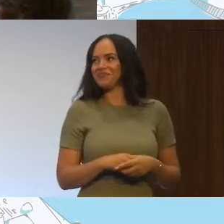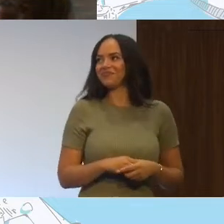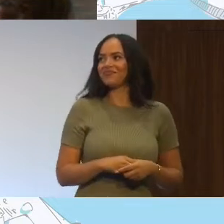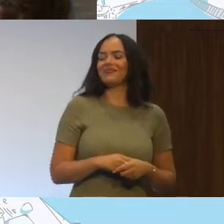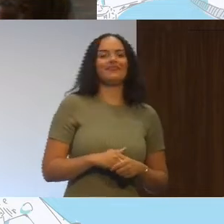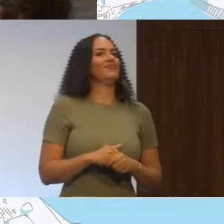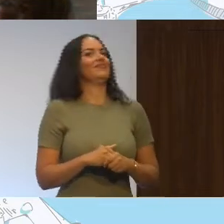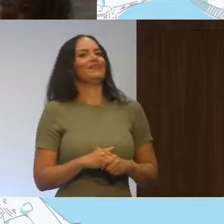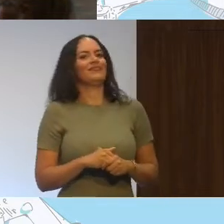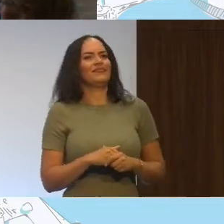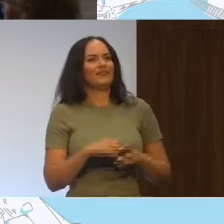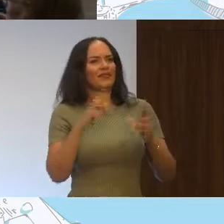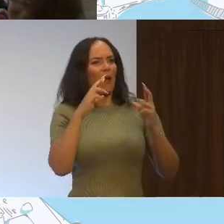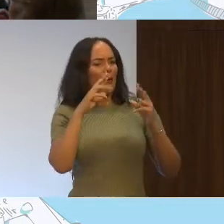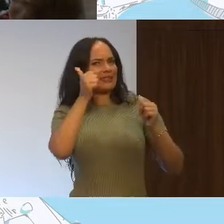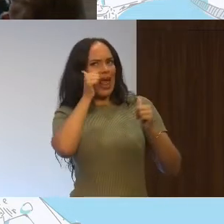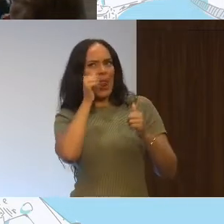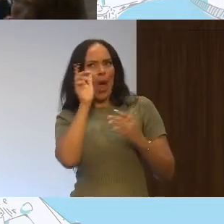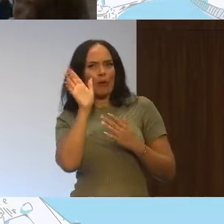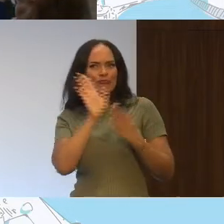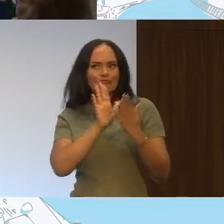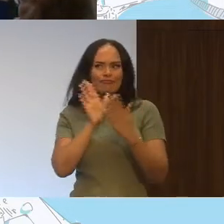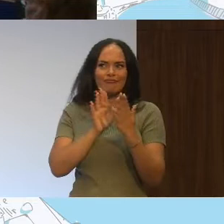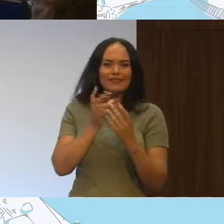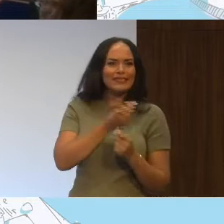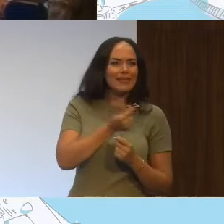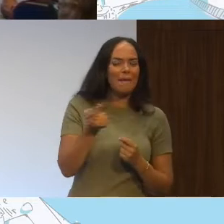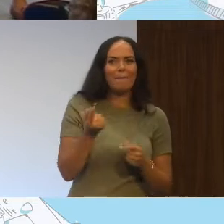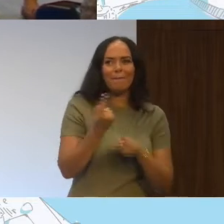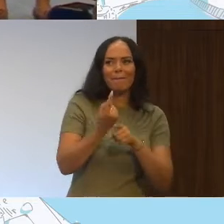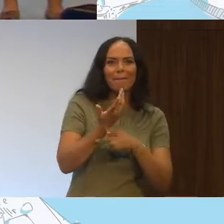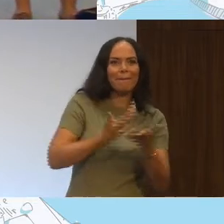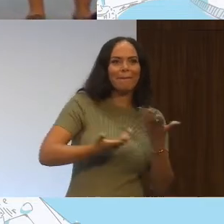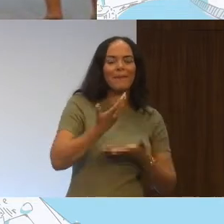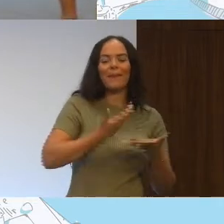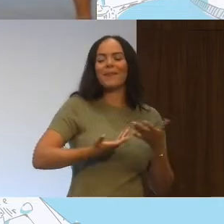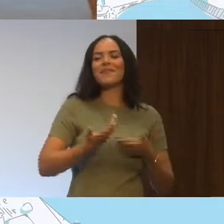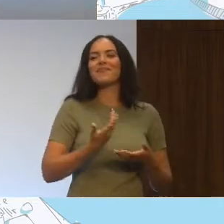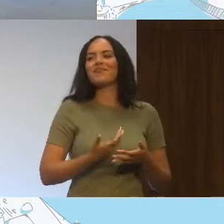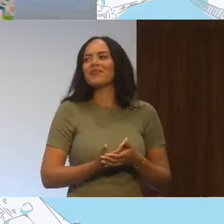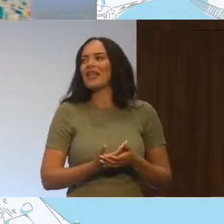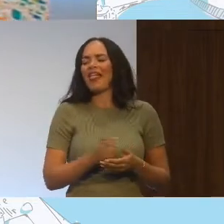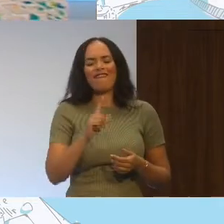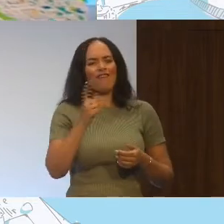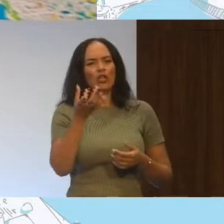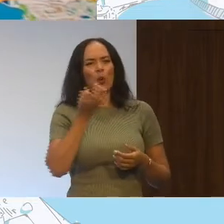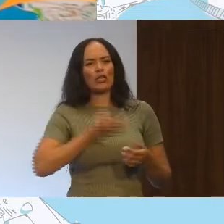and getting to know some more of you as well. The first question I've got here through Slido is I have a